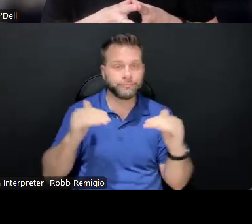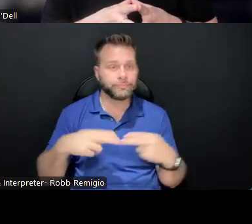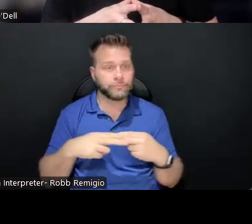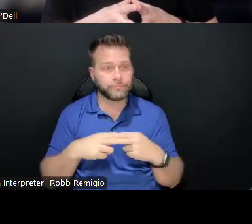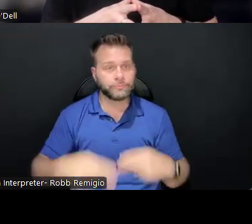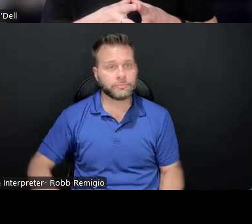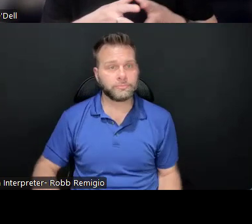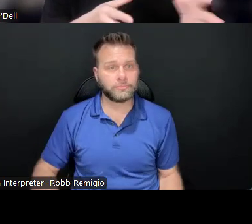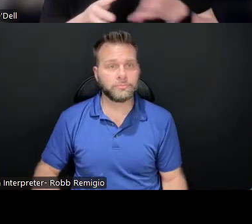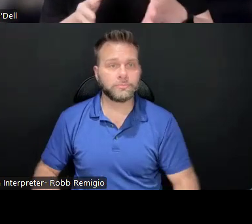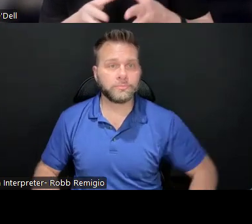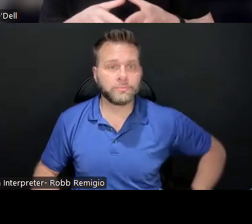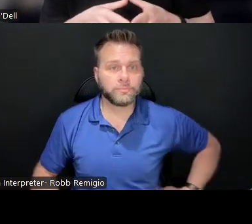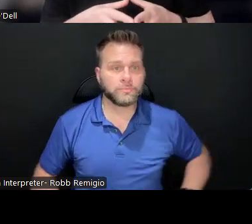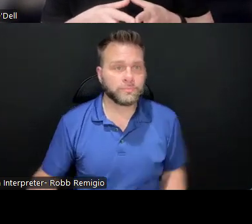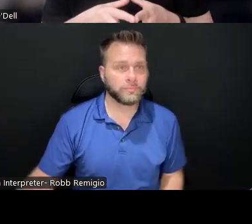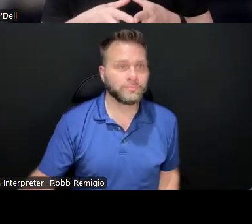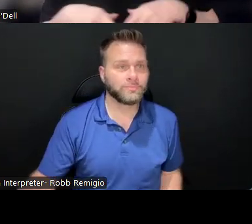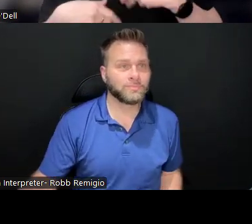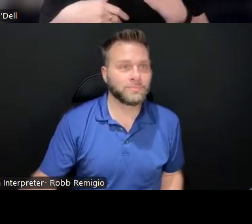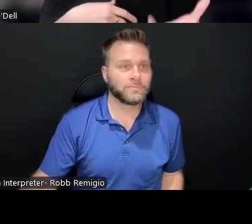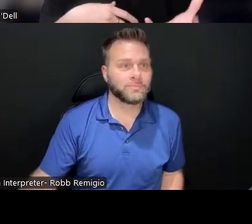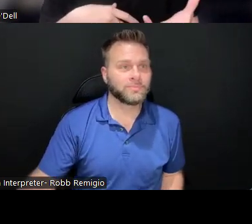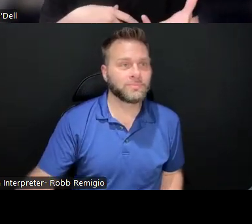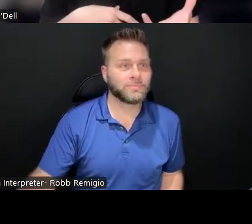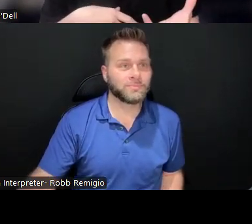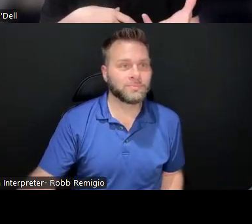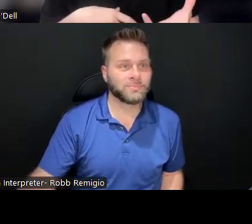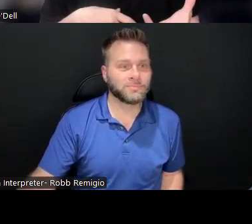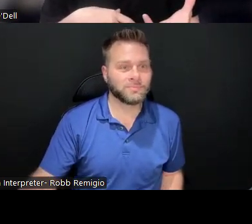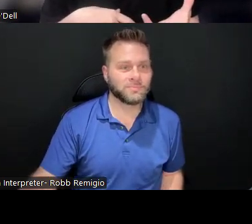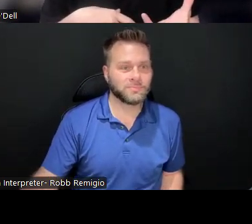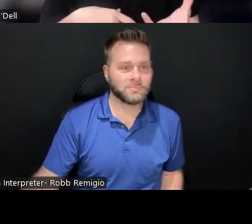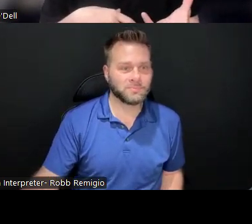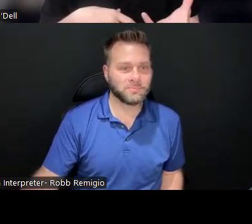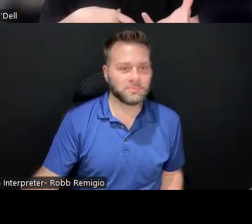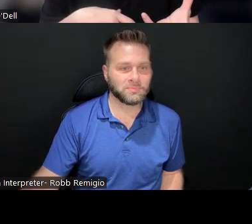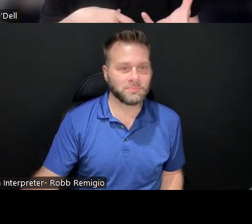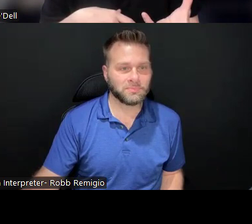Next slide, please. LAELTHS move on to hard of We all know a little what that